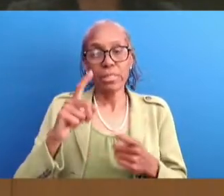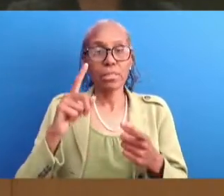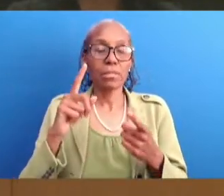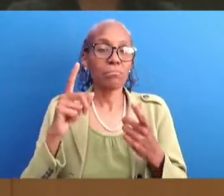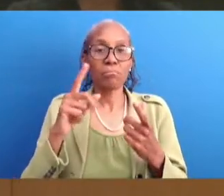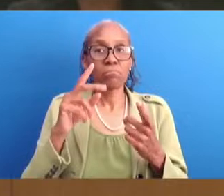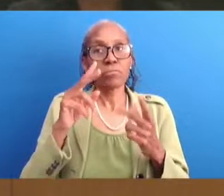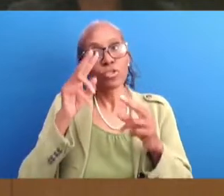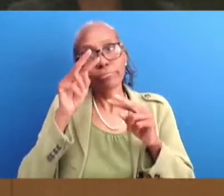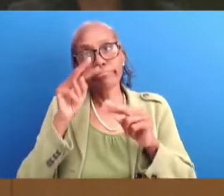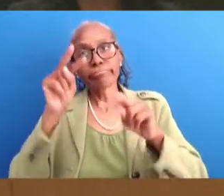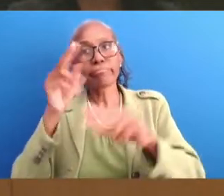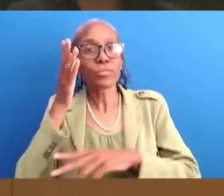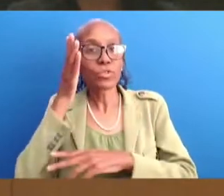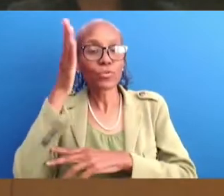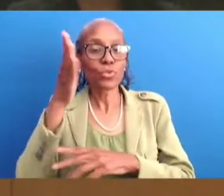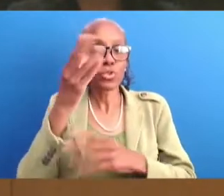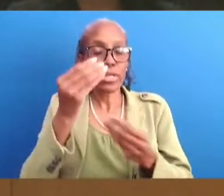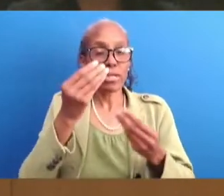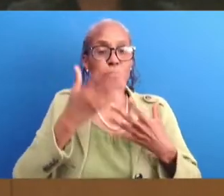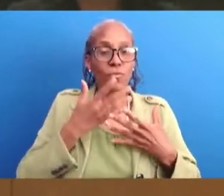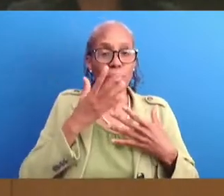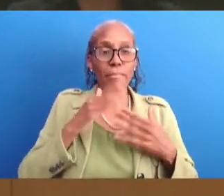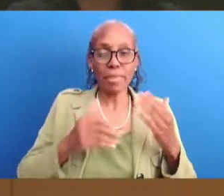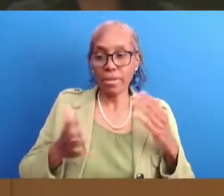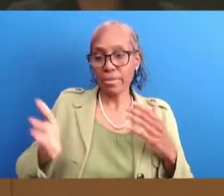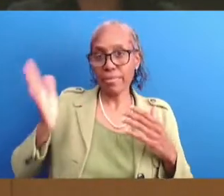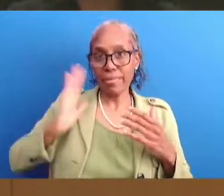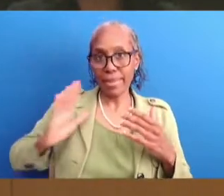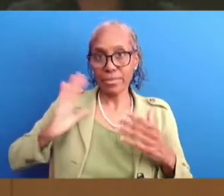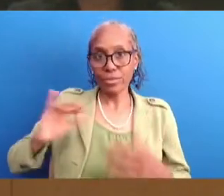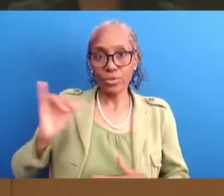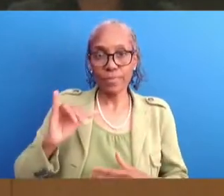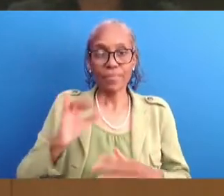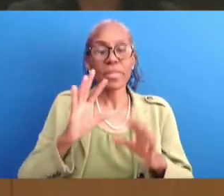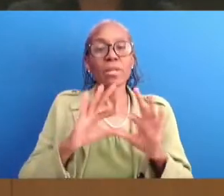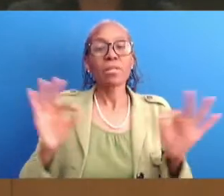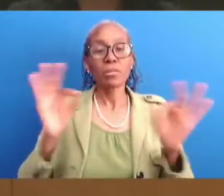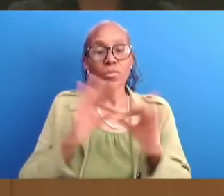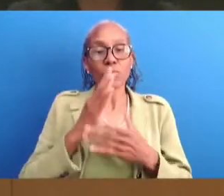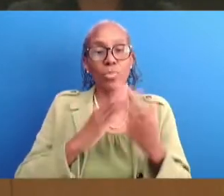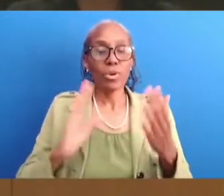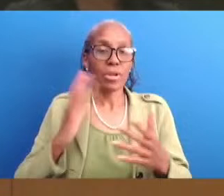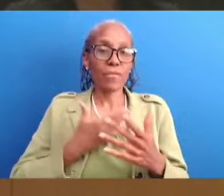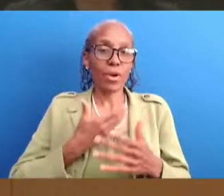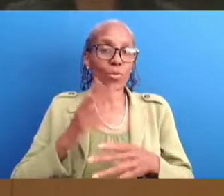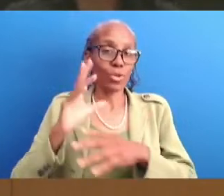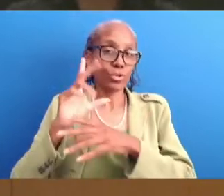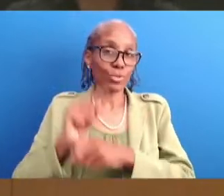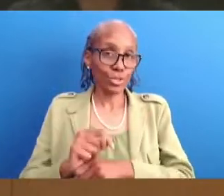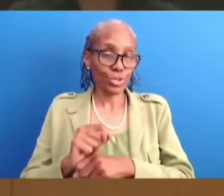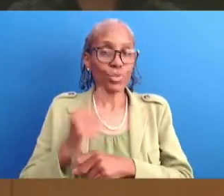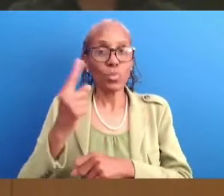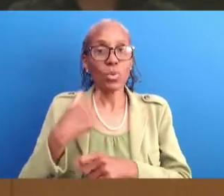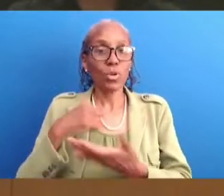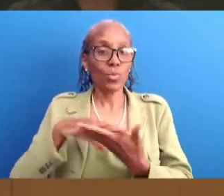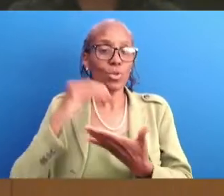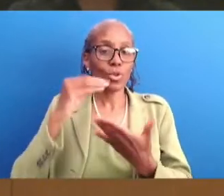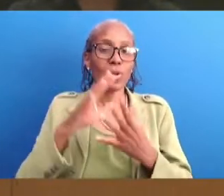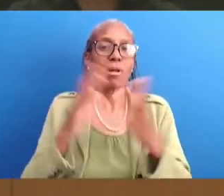I THINK THAT WE ARE ALL NEEDING TO LOOK TOWARDS THE FUTURE WHILE